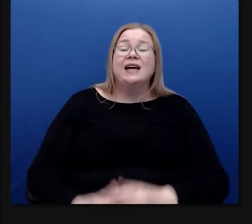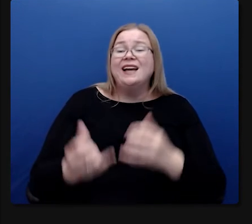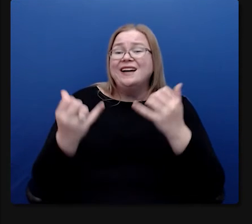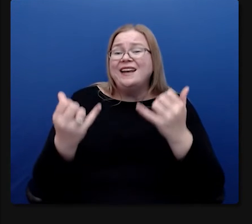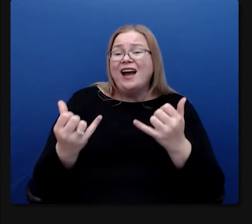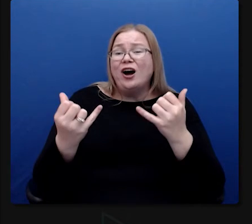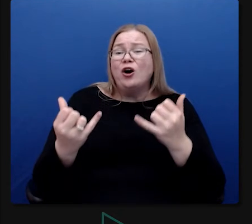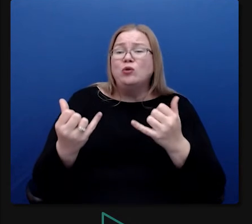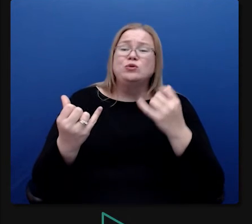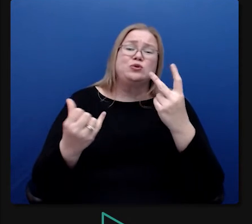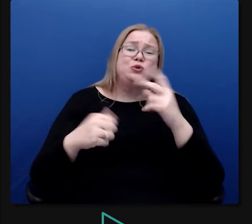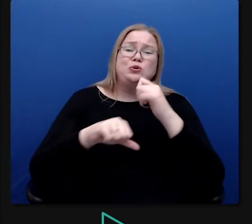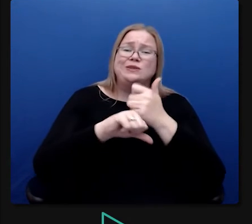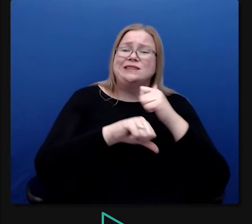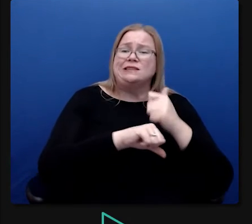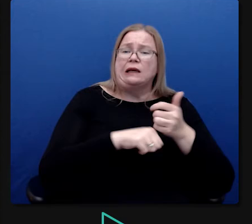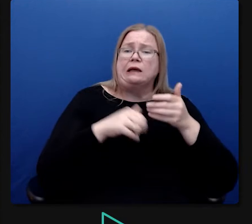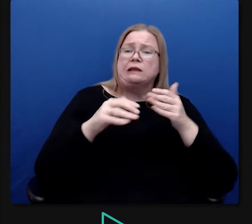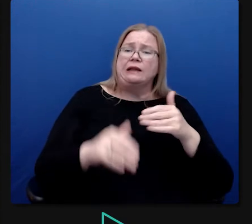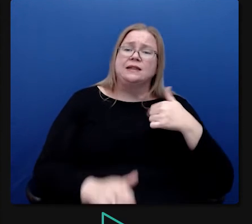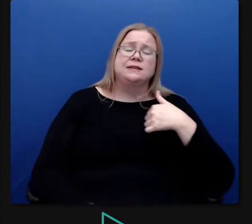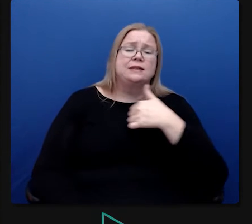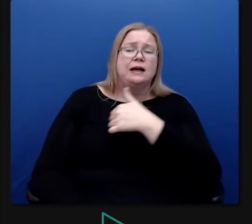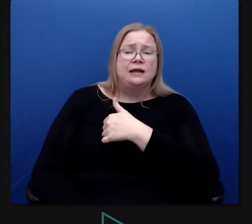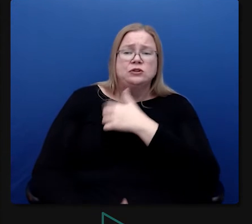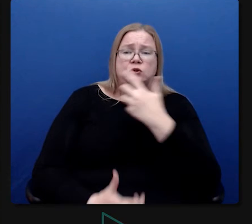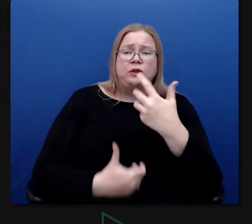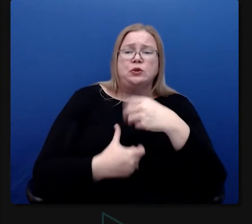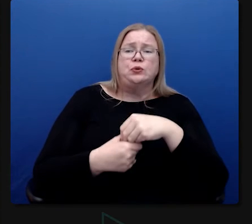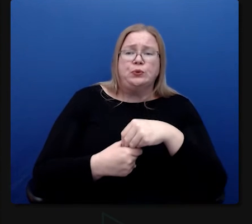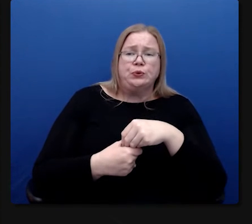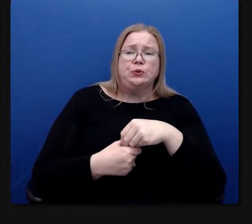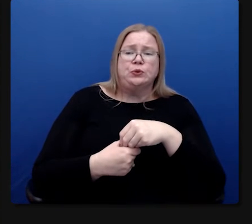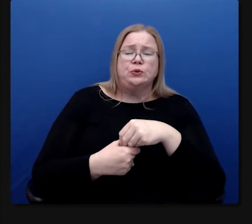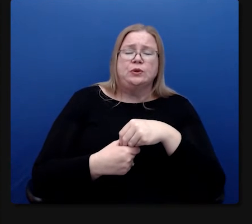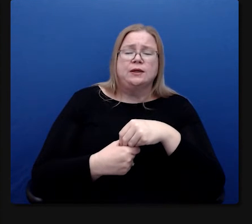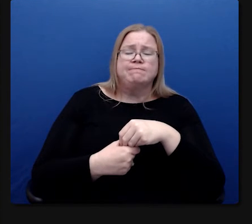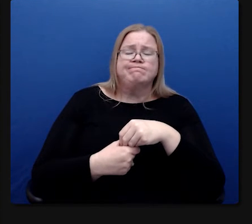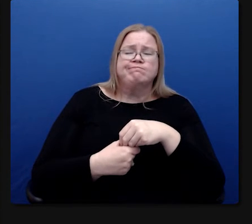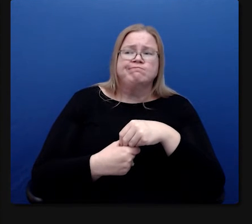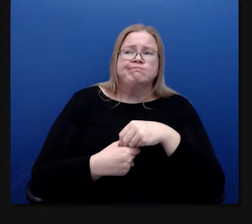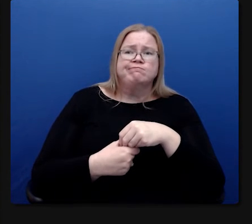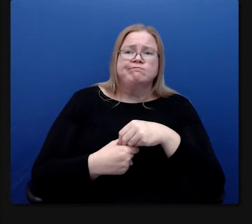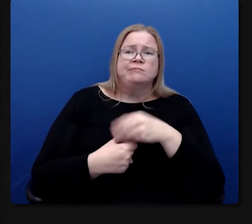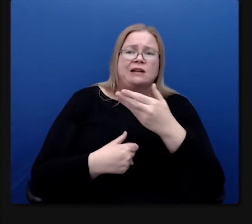And here, there's two settings here that allows us to include features